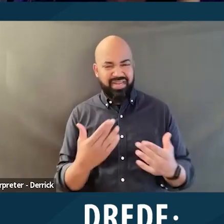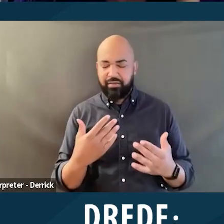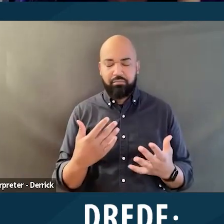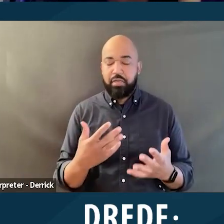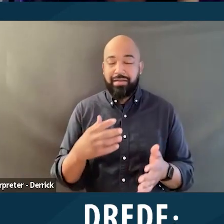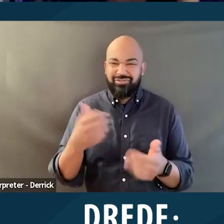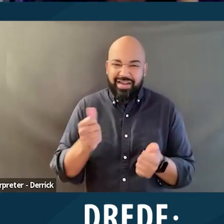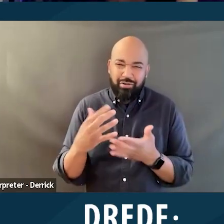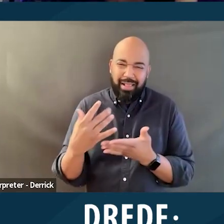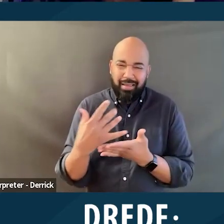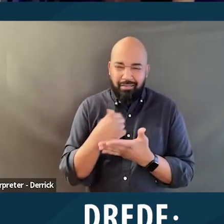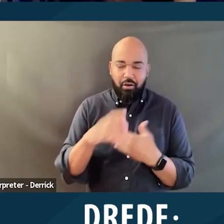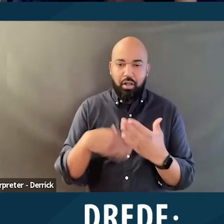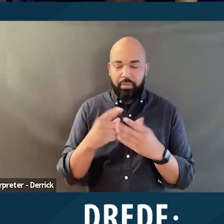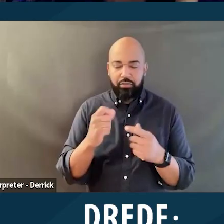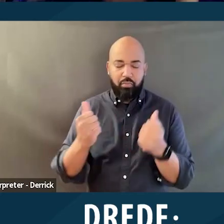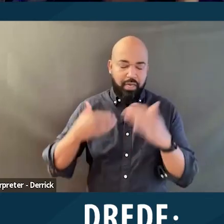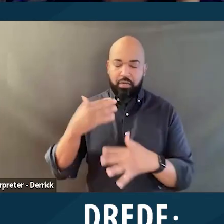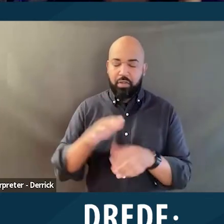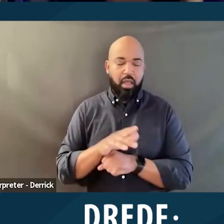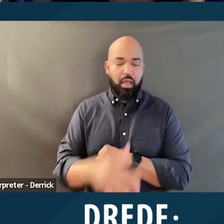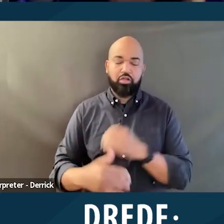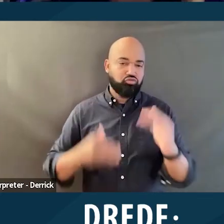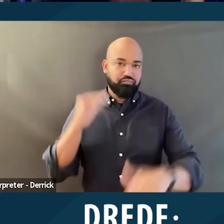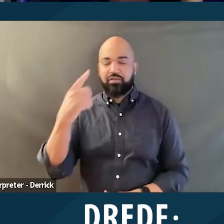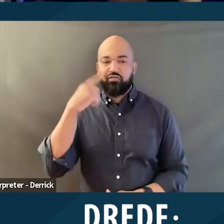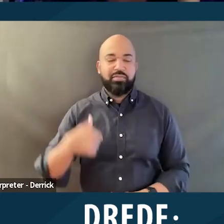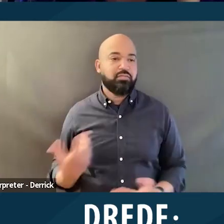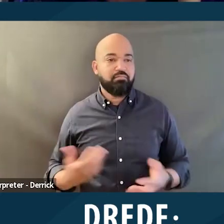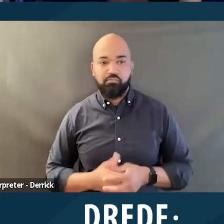There were hundreds of news articles. I tried to collect them all and I eventually gave up,